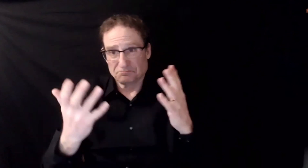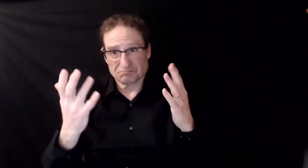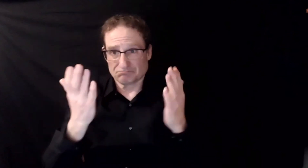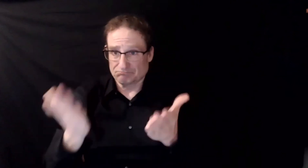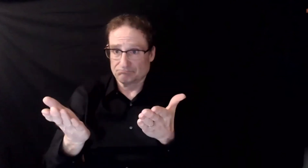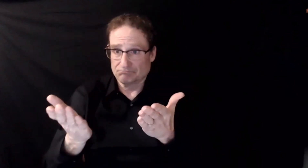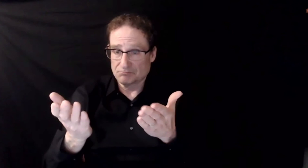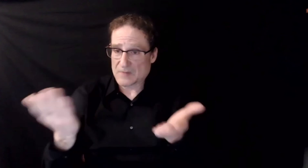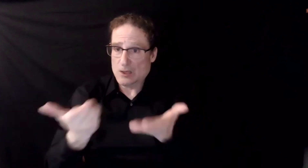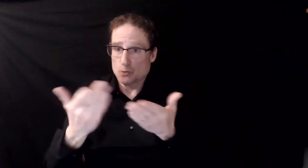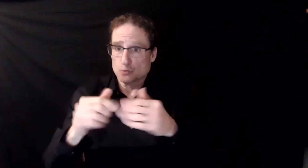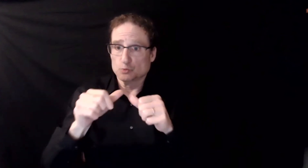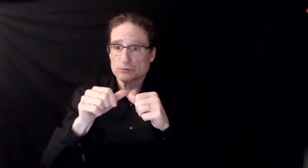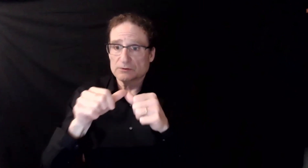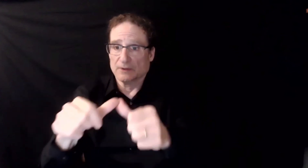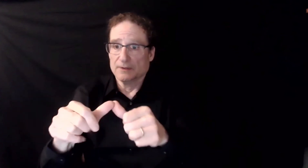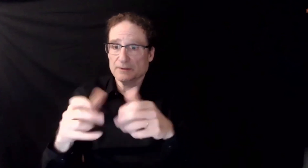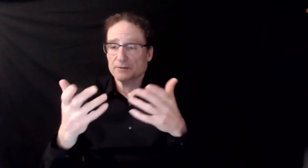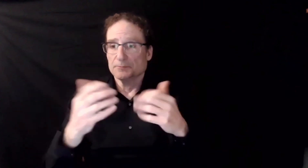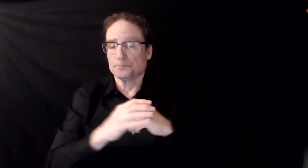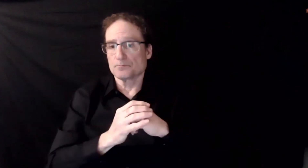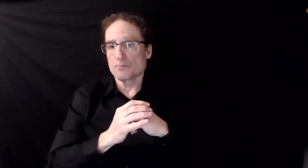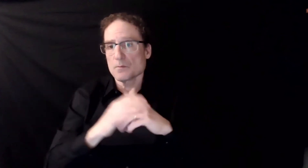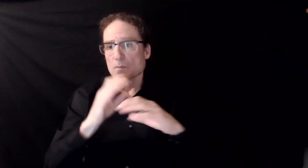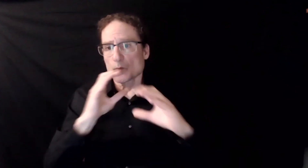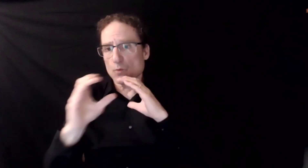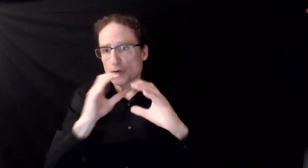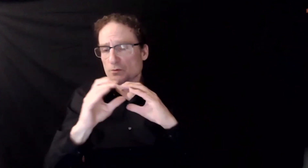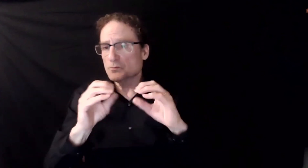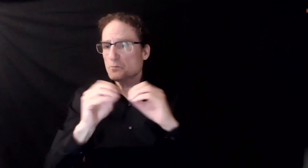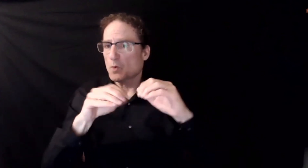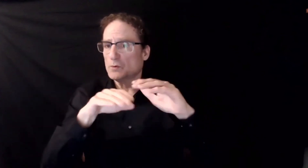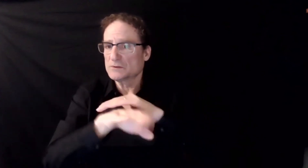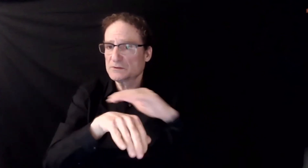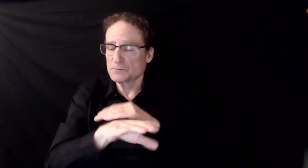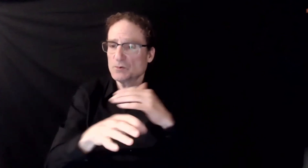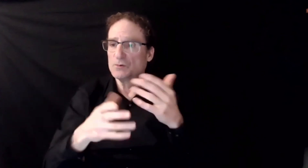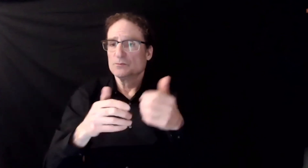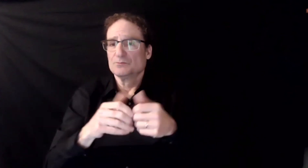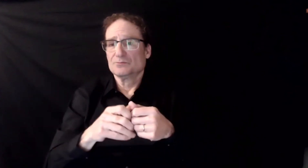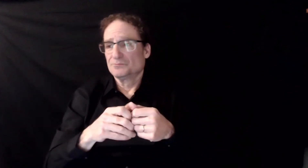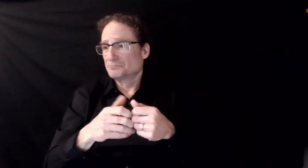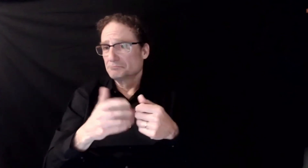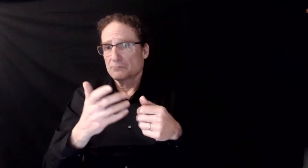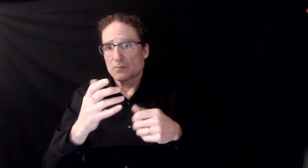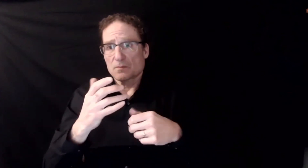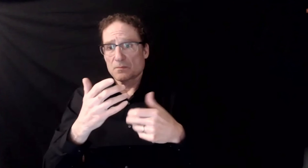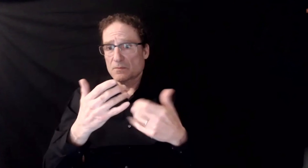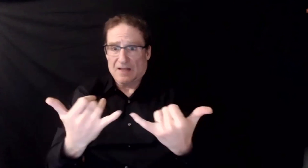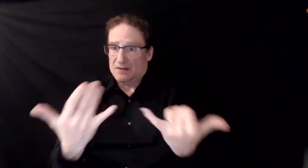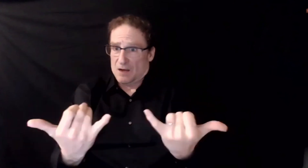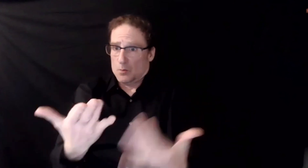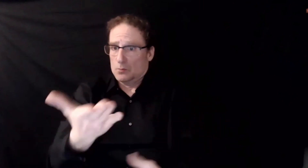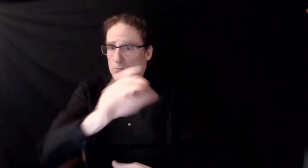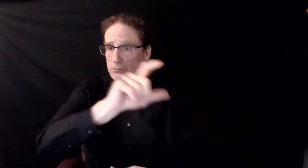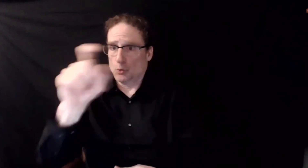Technology for one continues to this day we have more communication access